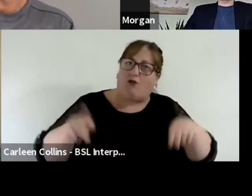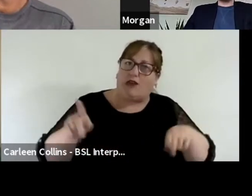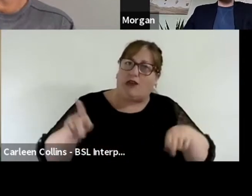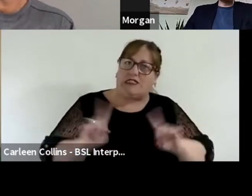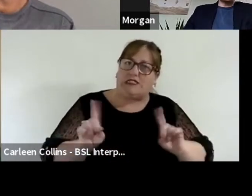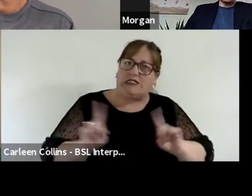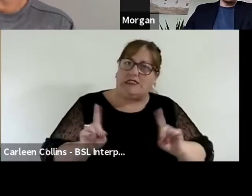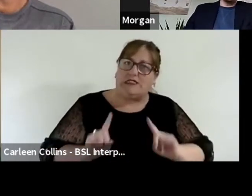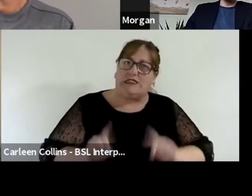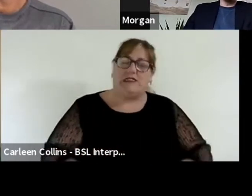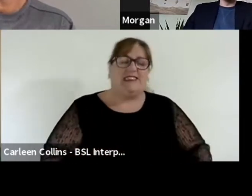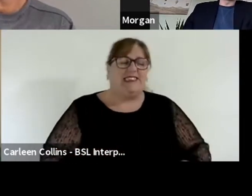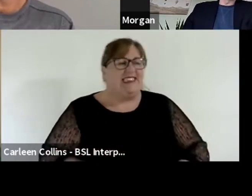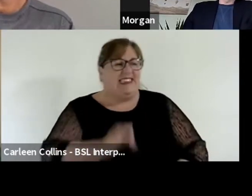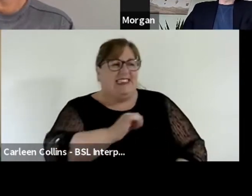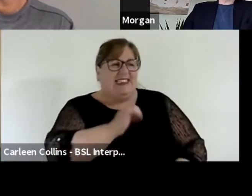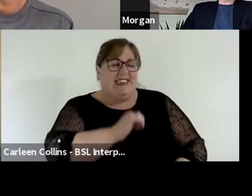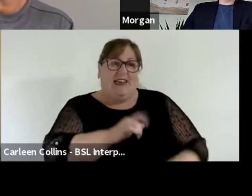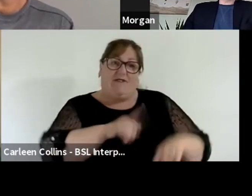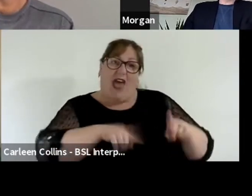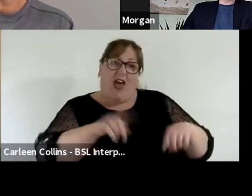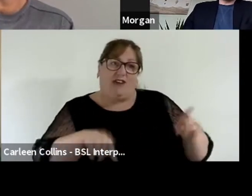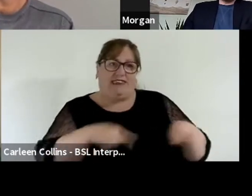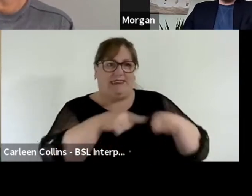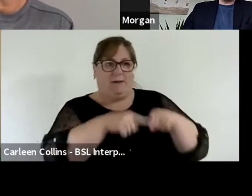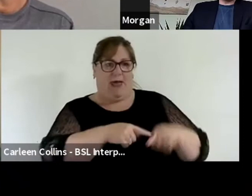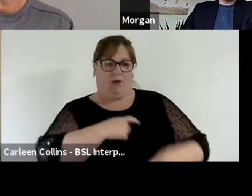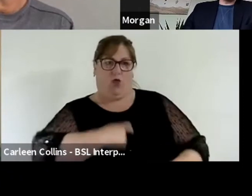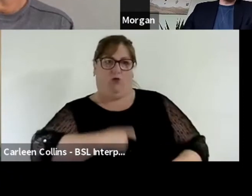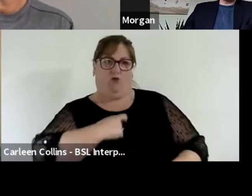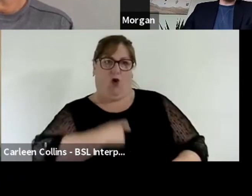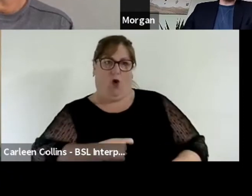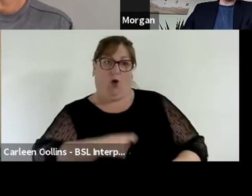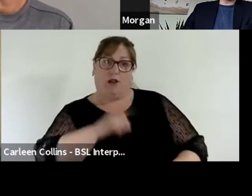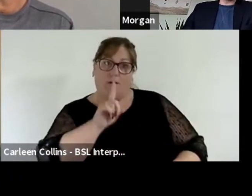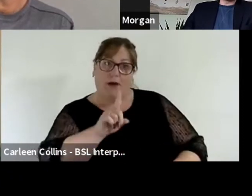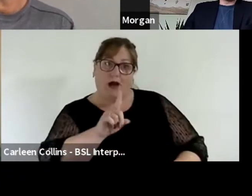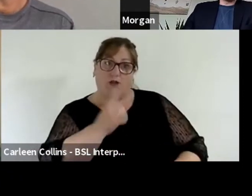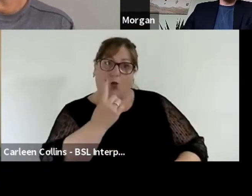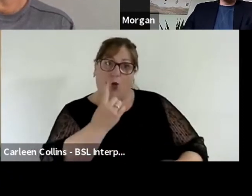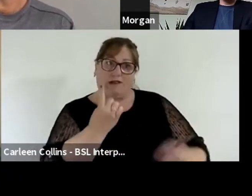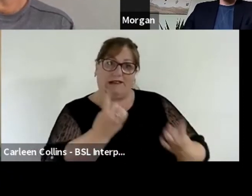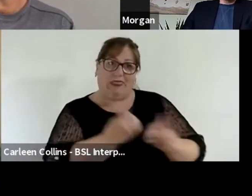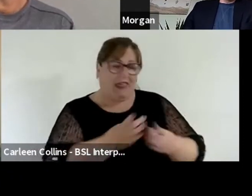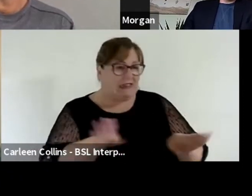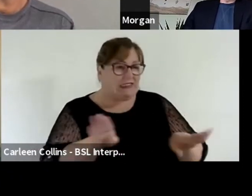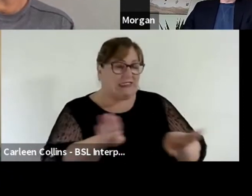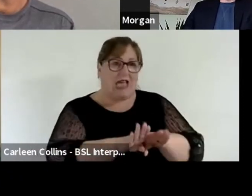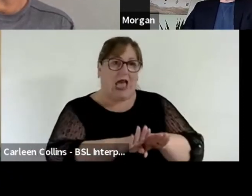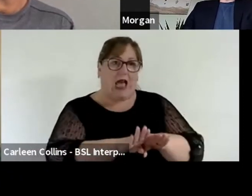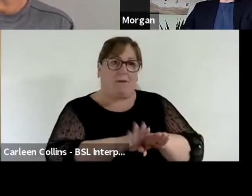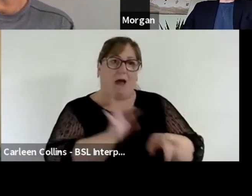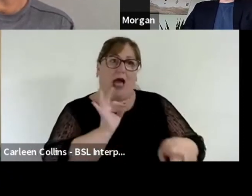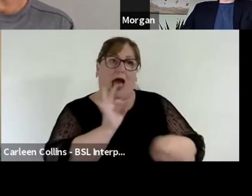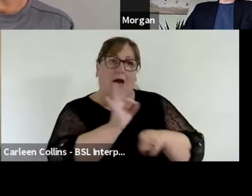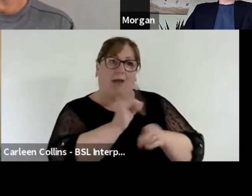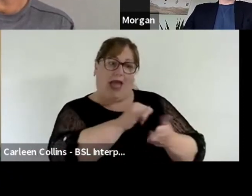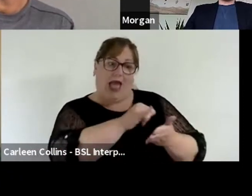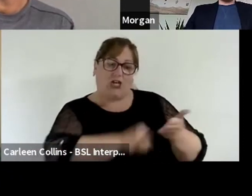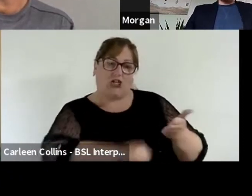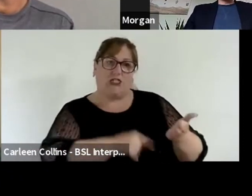Is it the same for all roles or does it vary dependent on the role? Can you explain it to us please, Morgan.